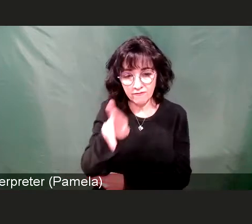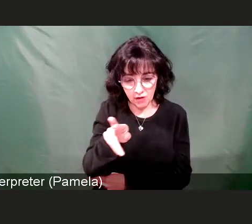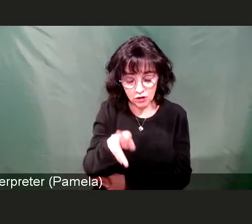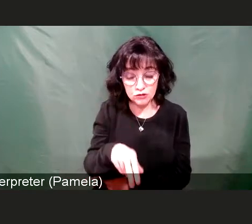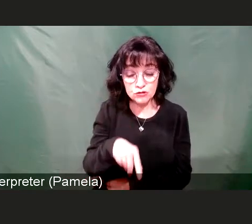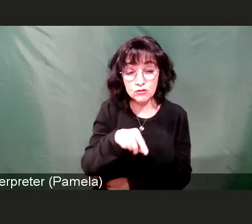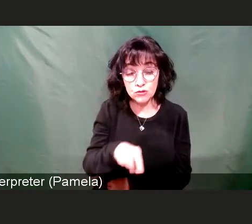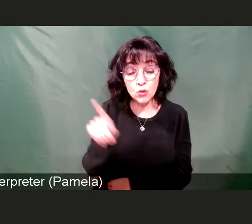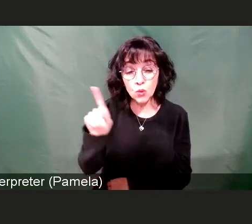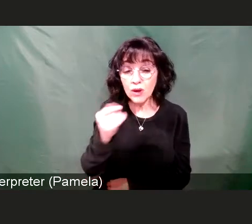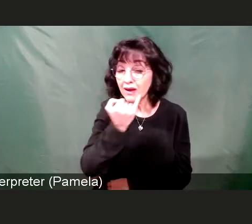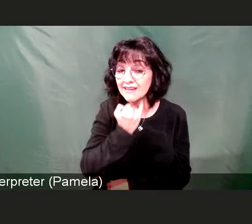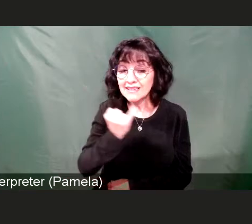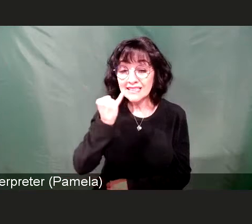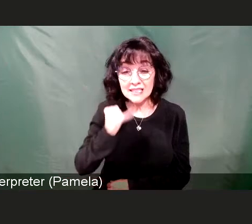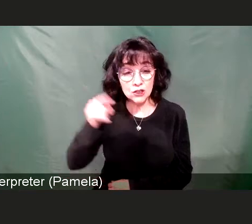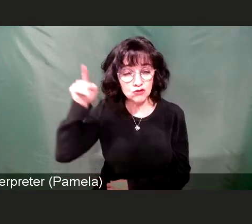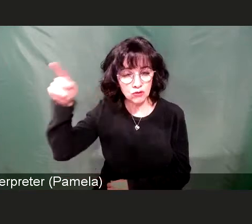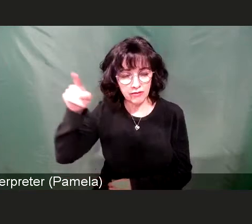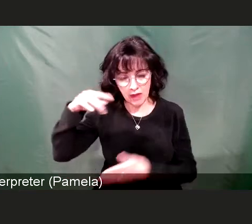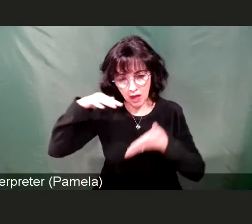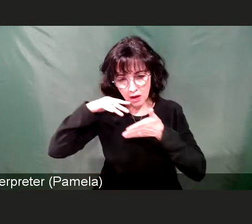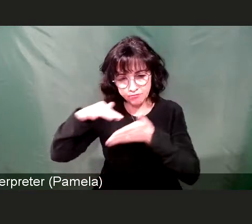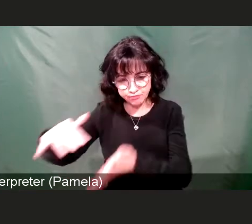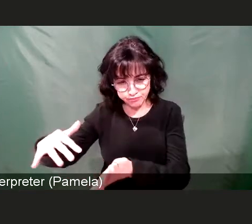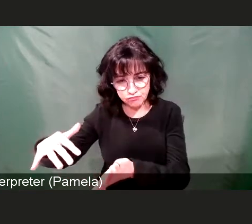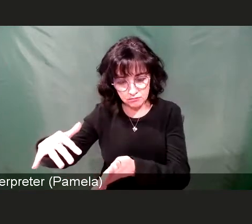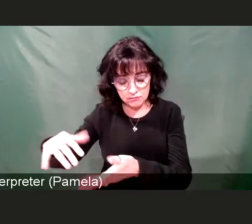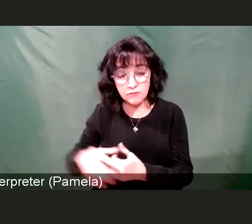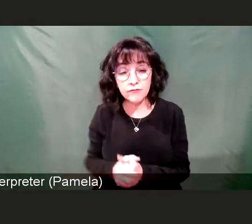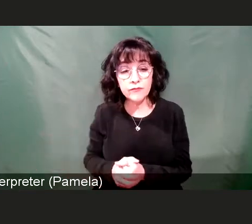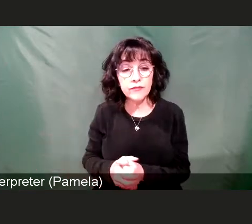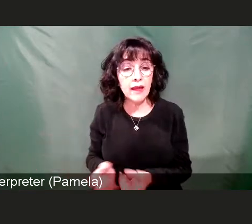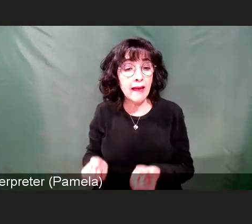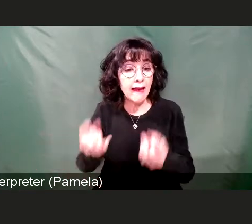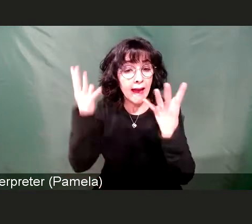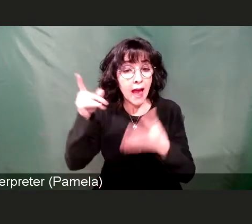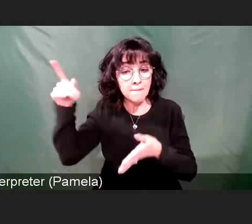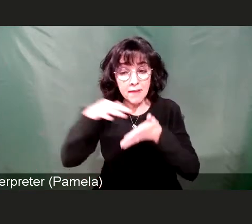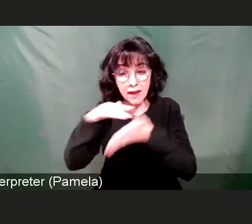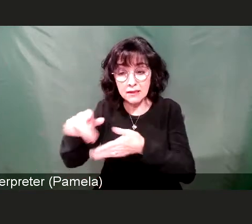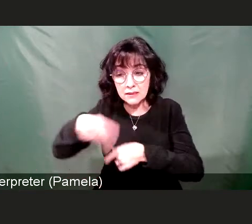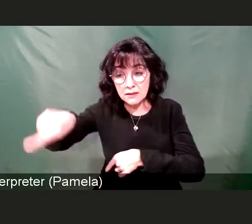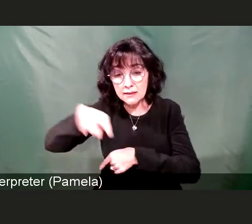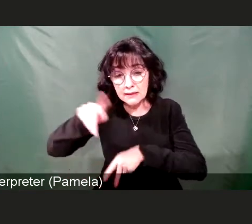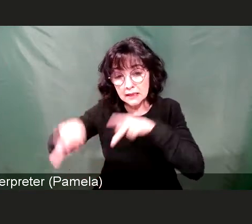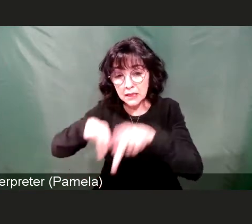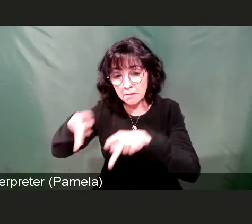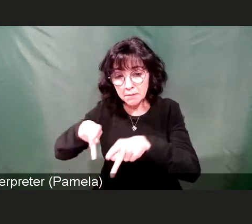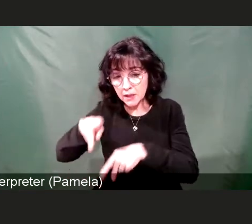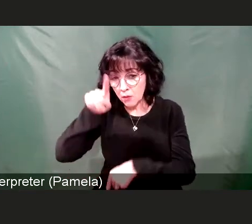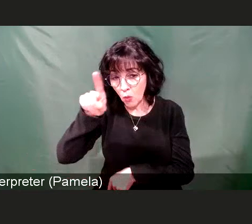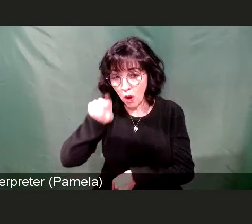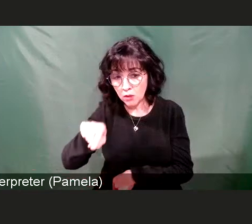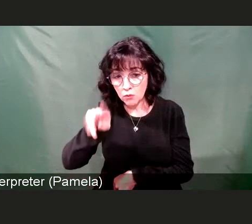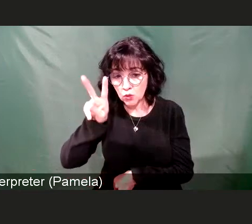It had approximately 1.2 million participants in this trial. This is not a clinical trial.